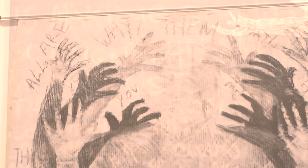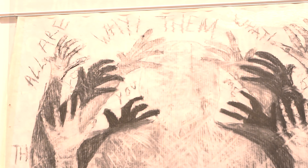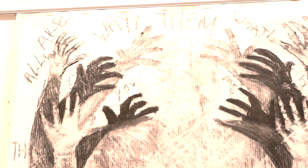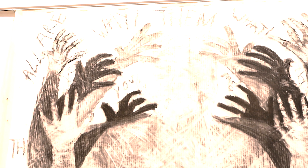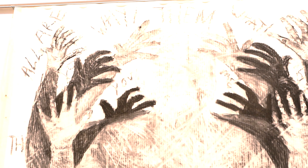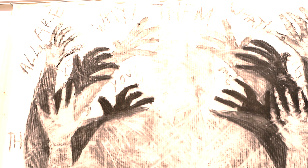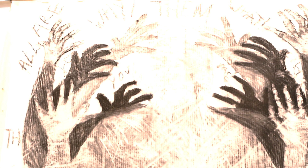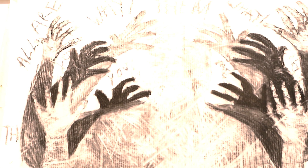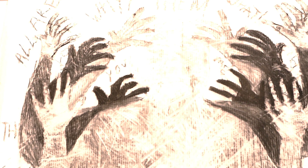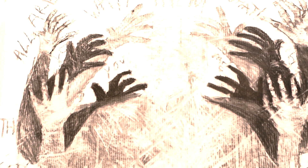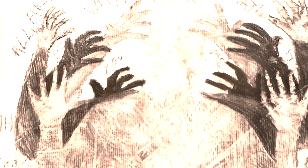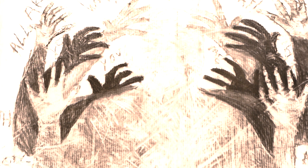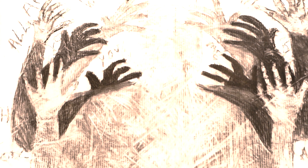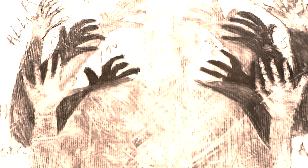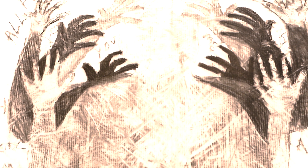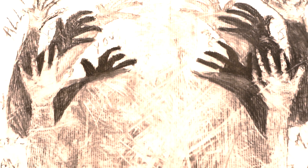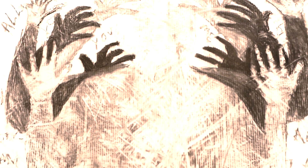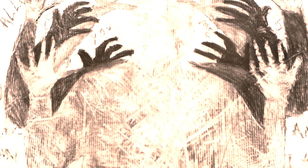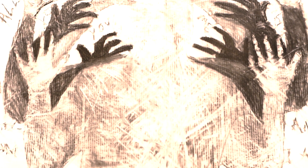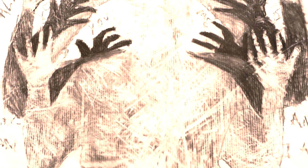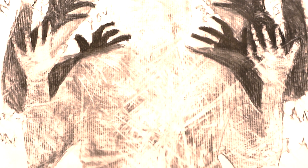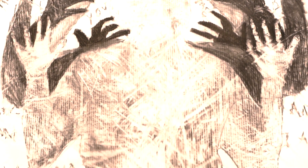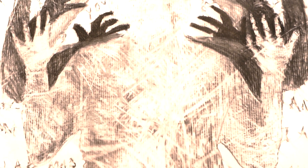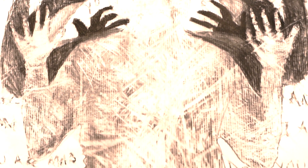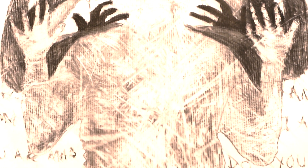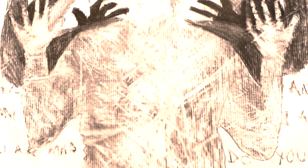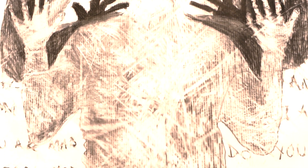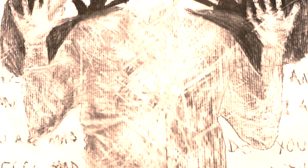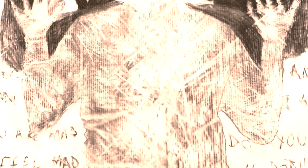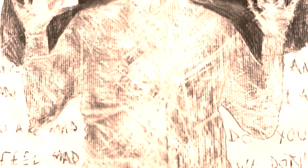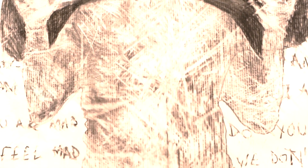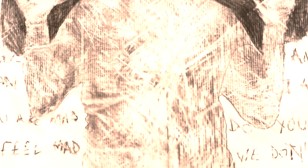and I thought that lines give an order and information.